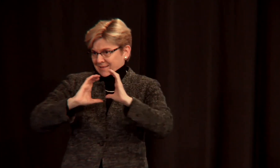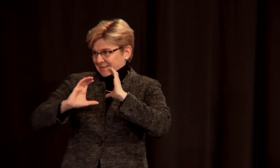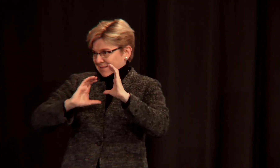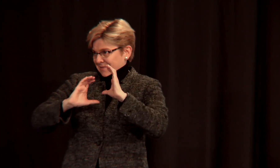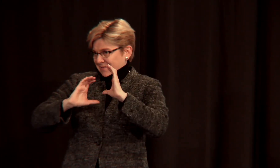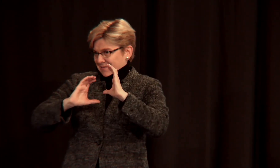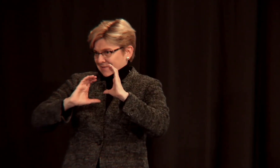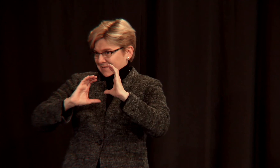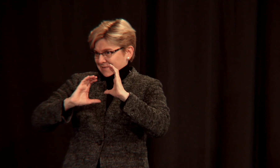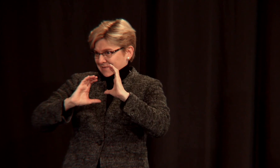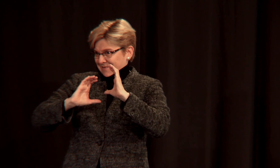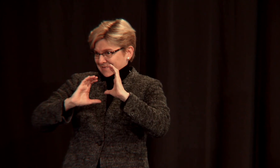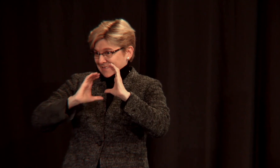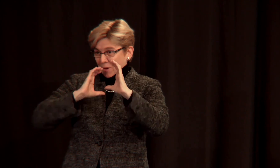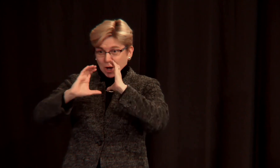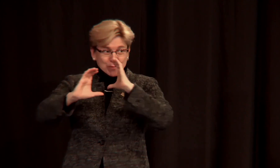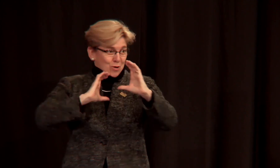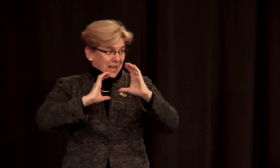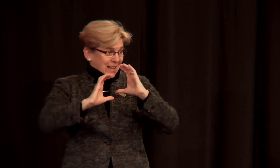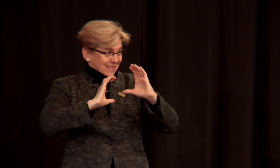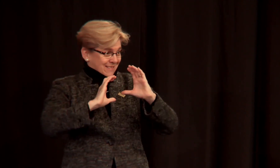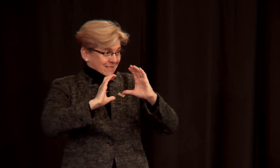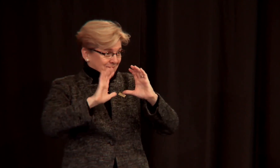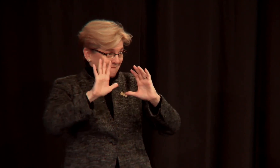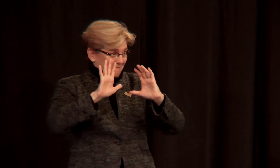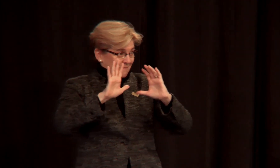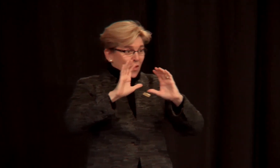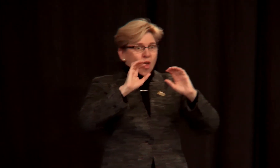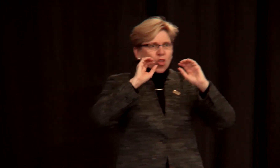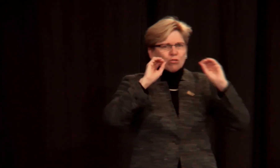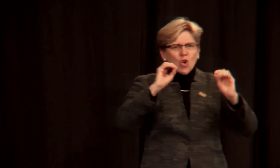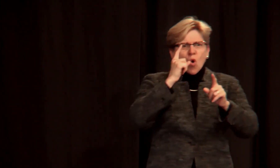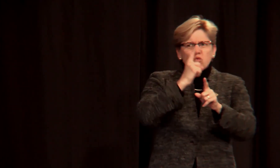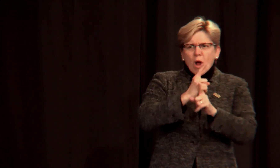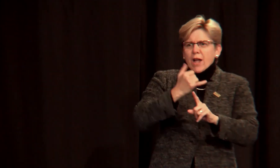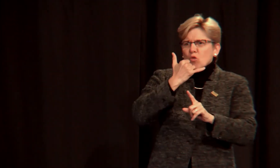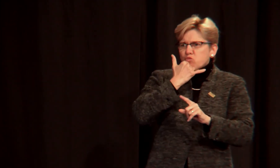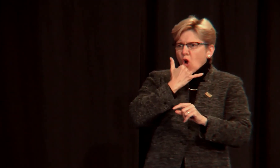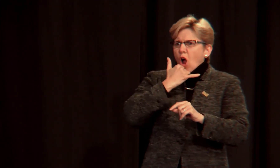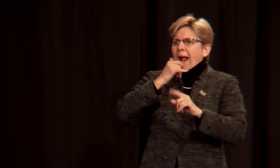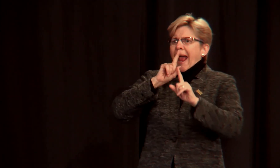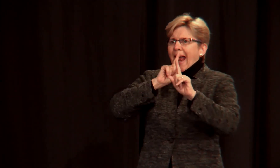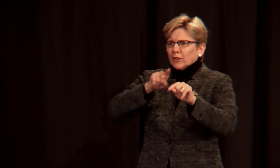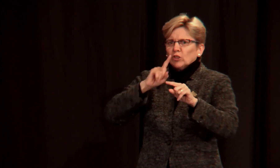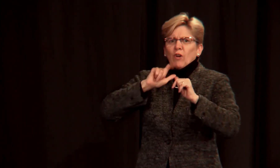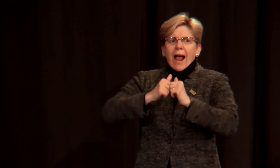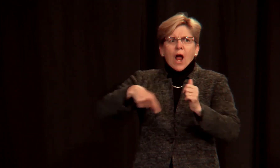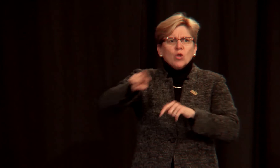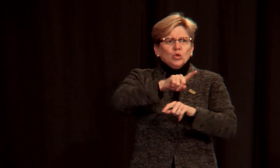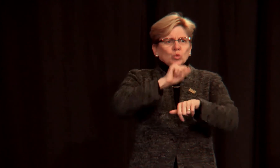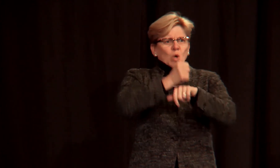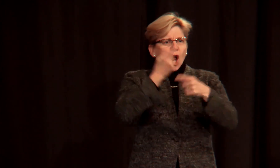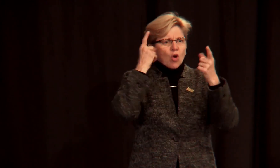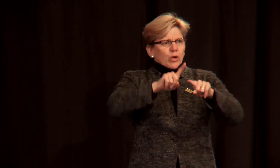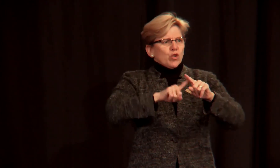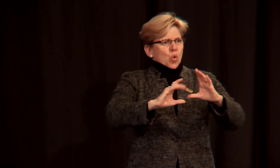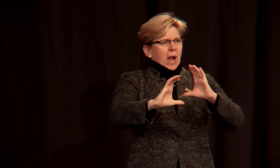It's all about communication. There's no right or wrong answers for how you agree to